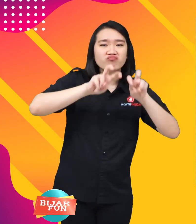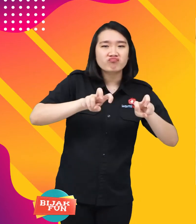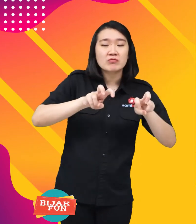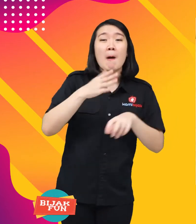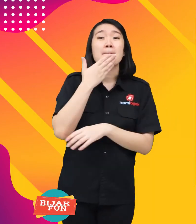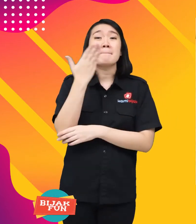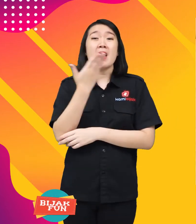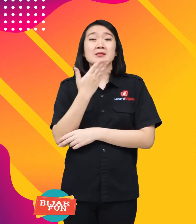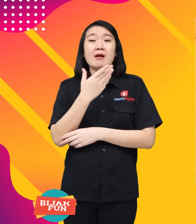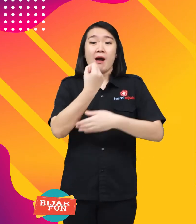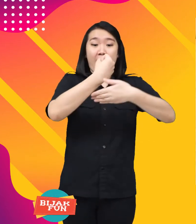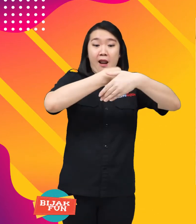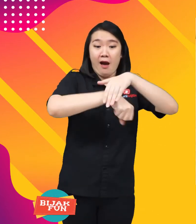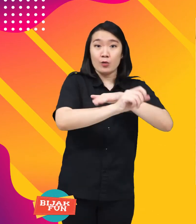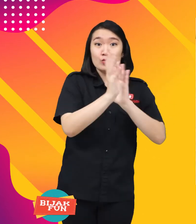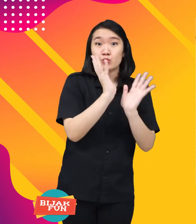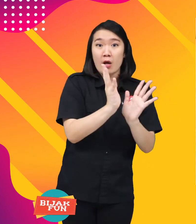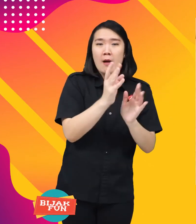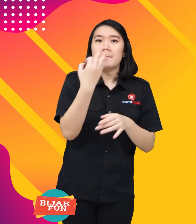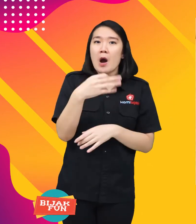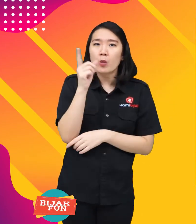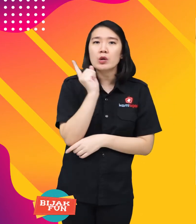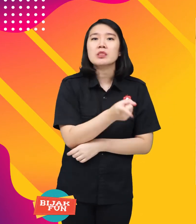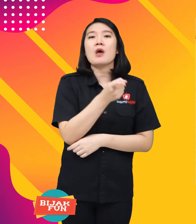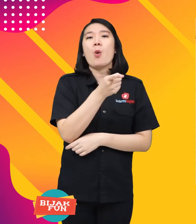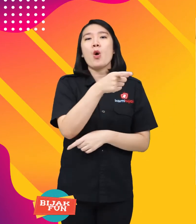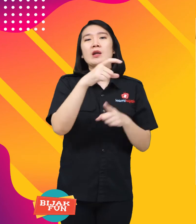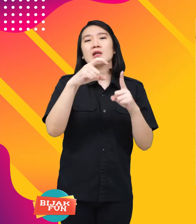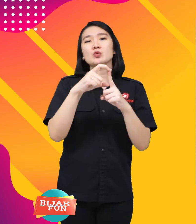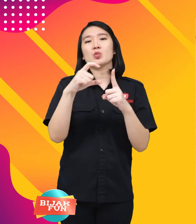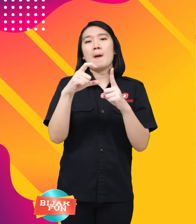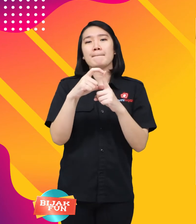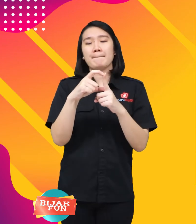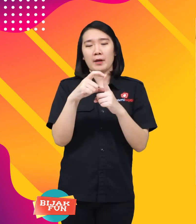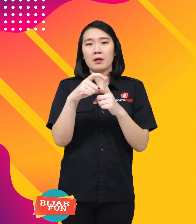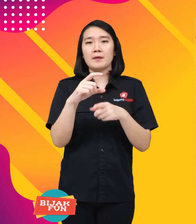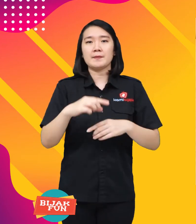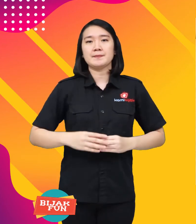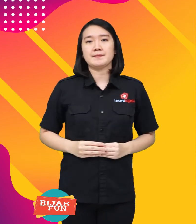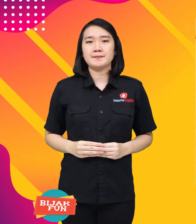Usually after birth, the new Dwarfism discovered.